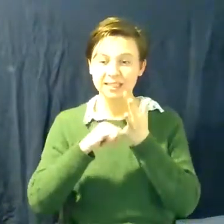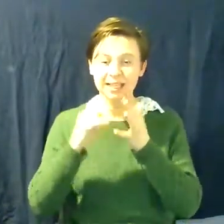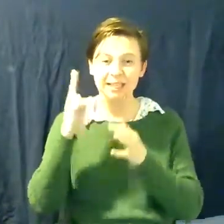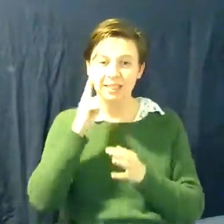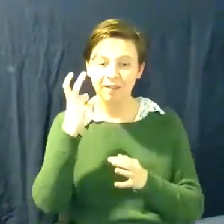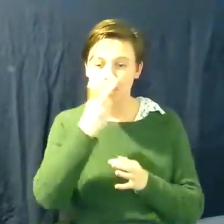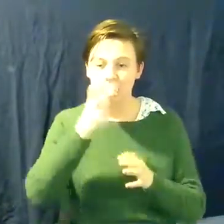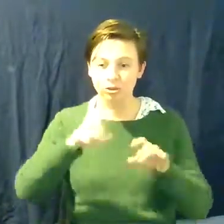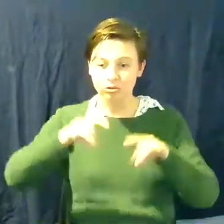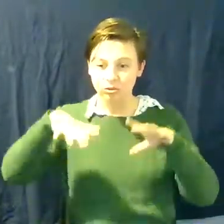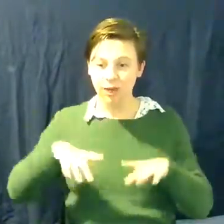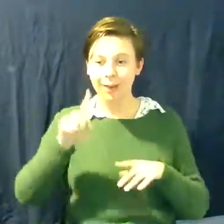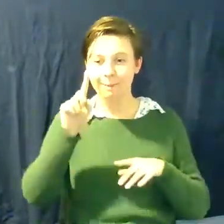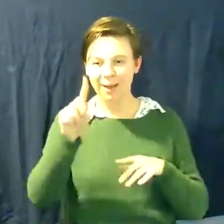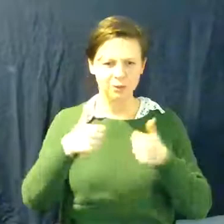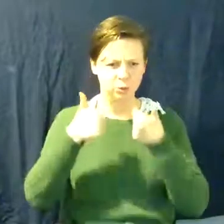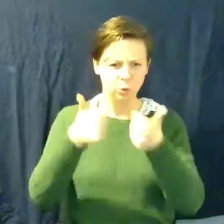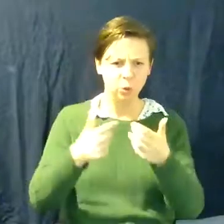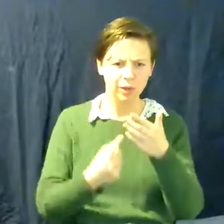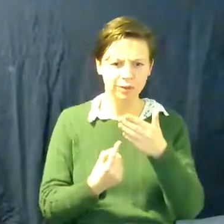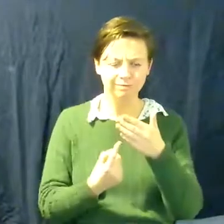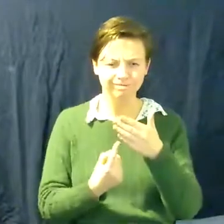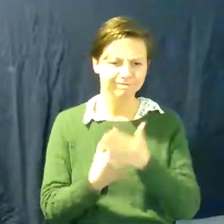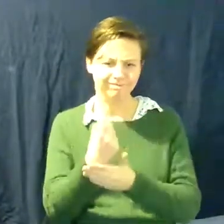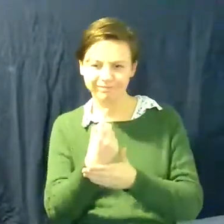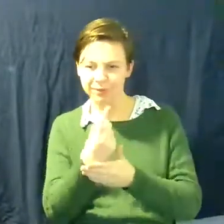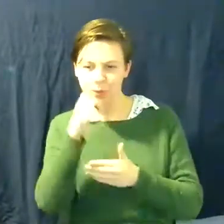going to involve. It is very new for David and I, new for Senses and